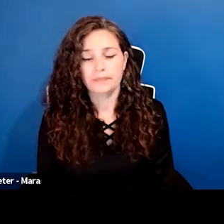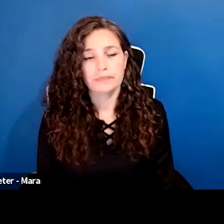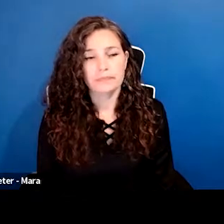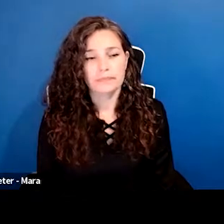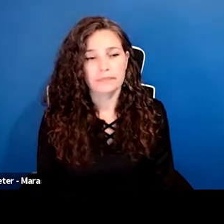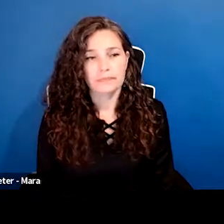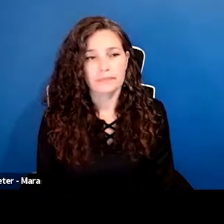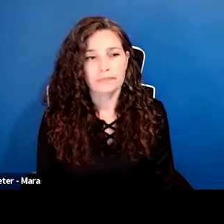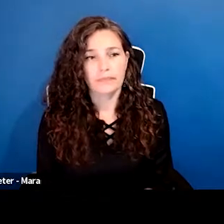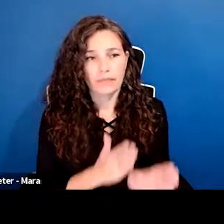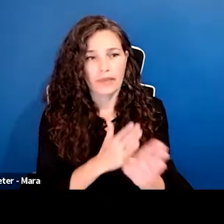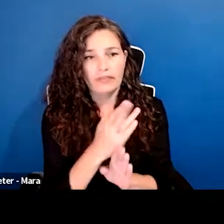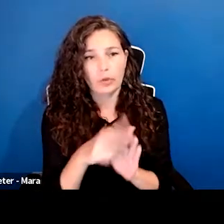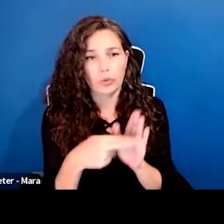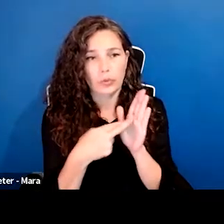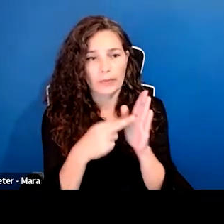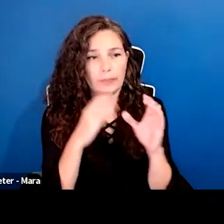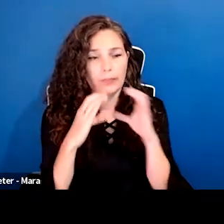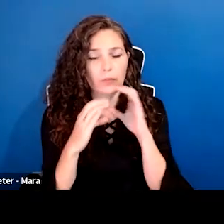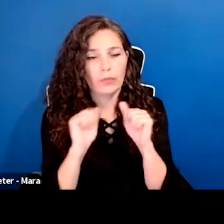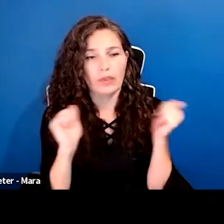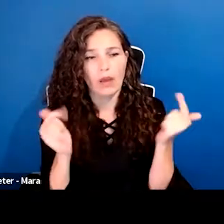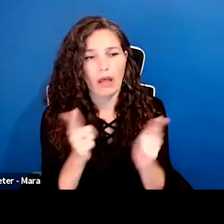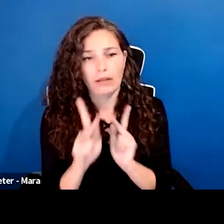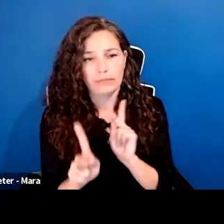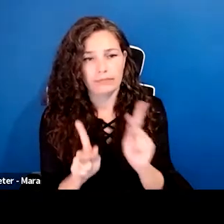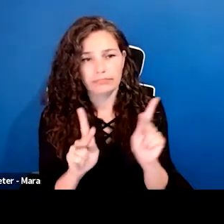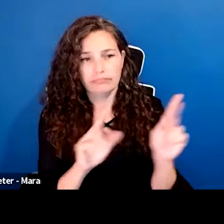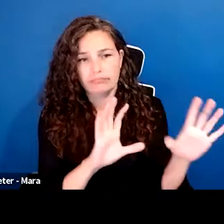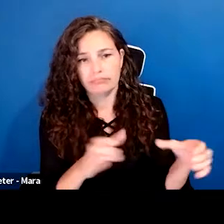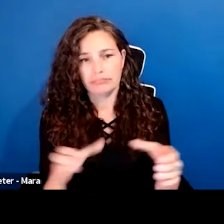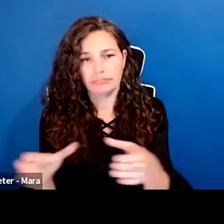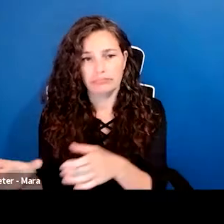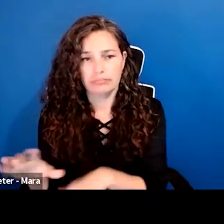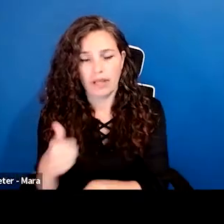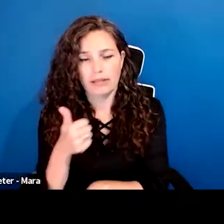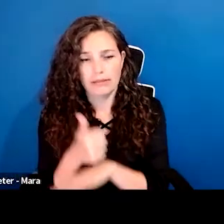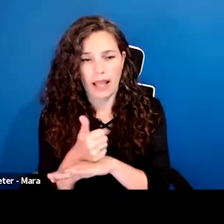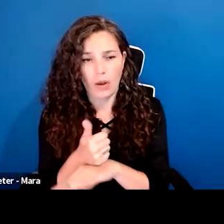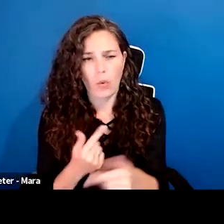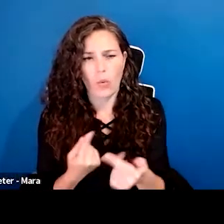Field reps communicate with all parties on set. One of the, one of the best parts of our set visits is our